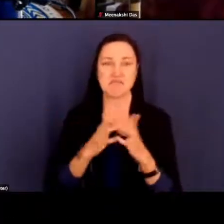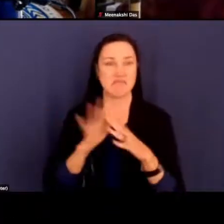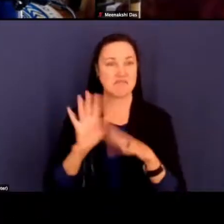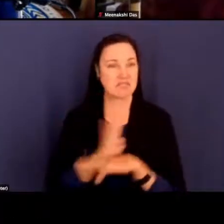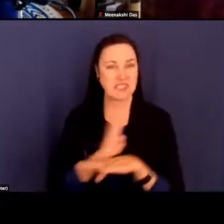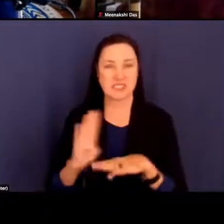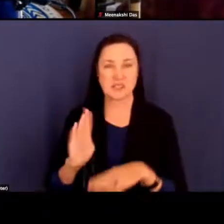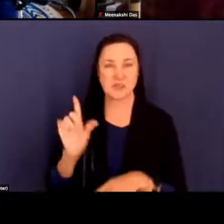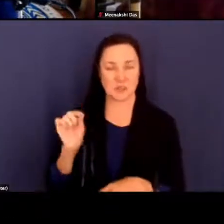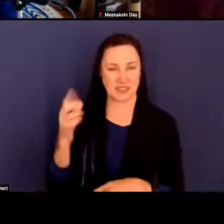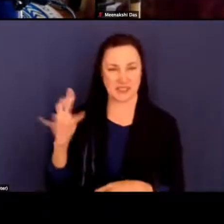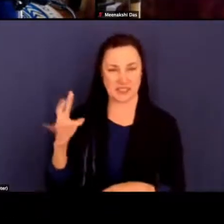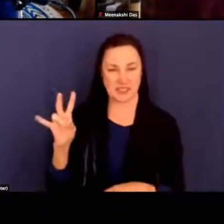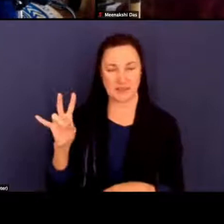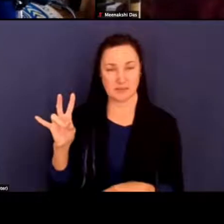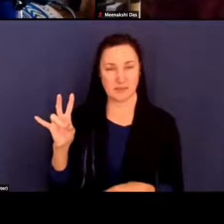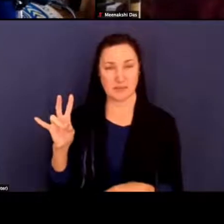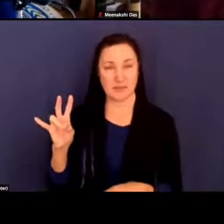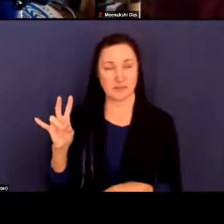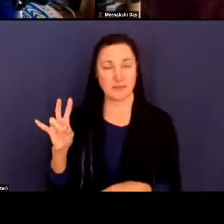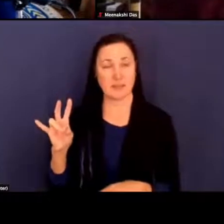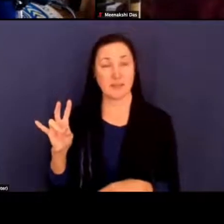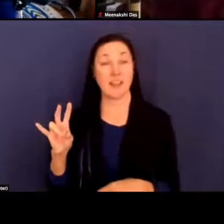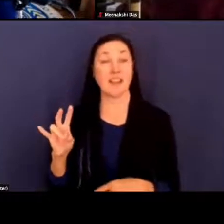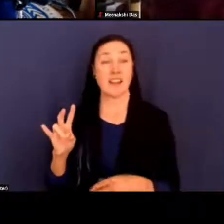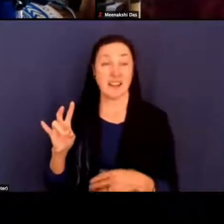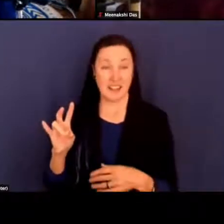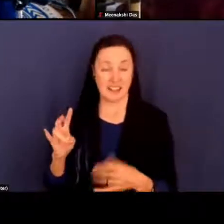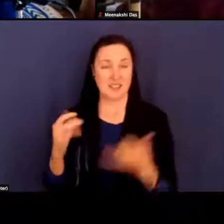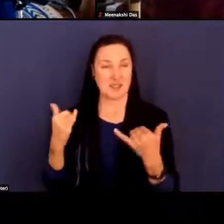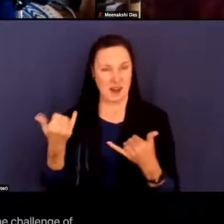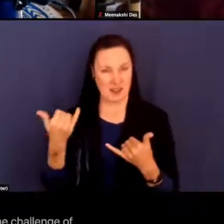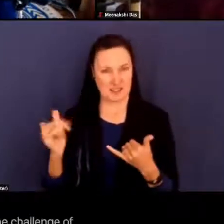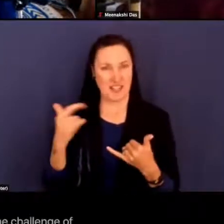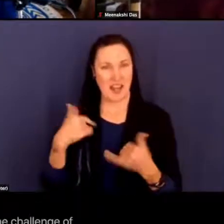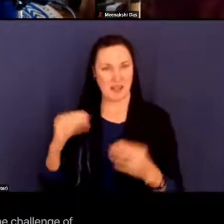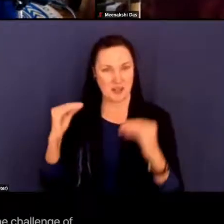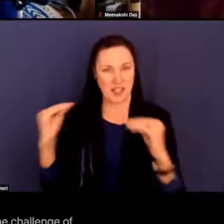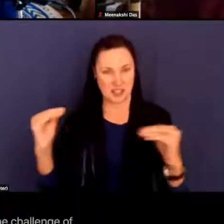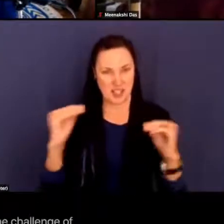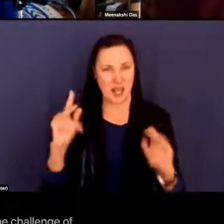I come in fact, can fend for myself and I will provide when you are selling a service,